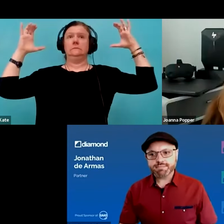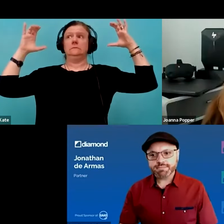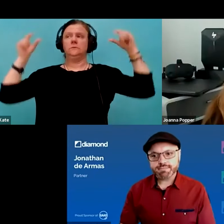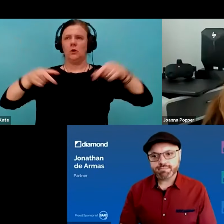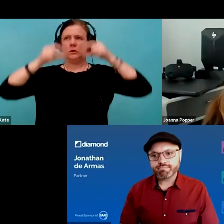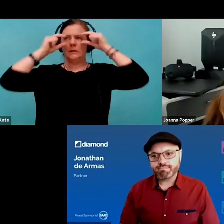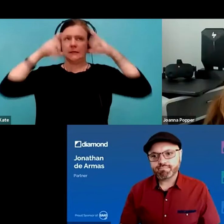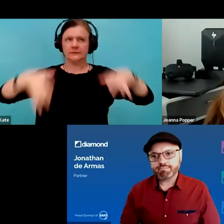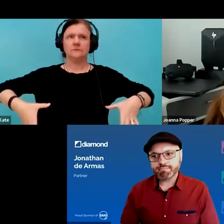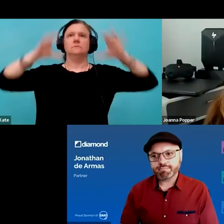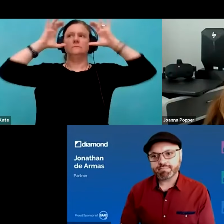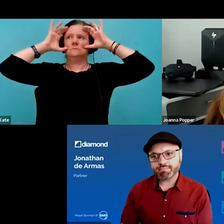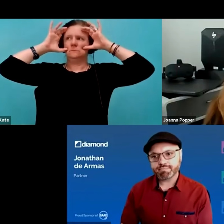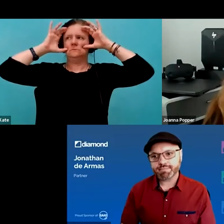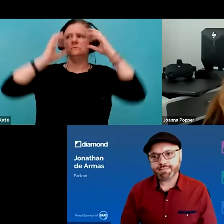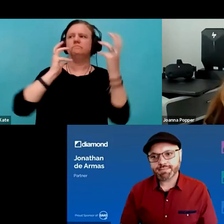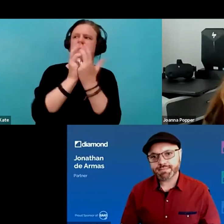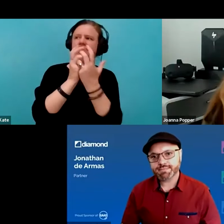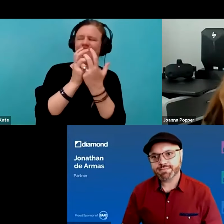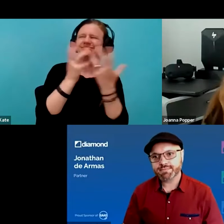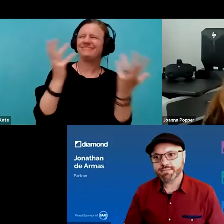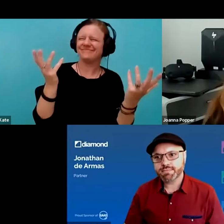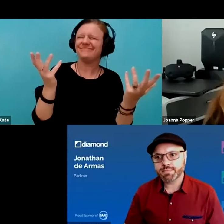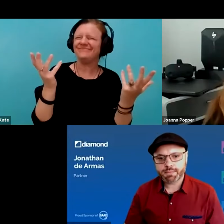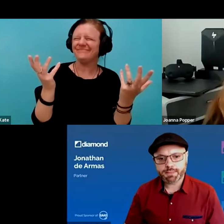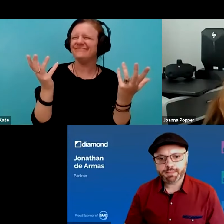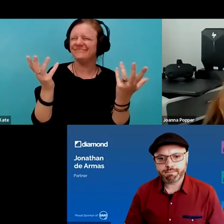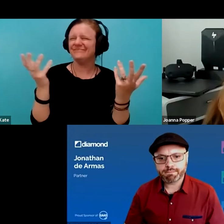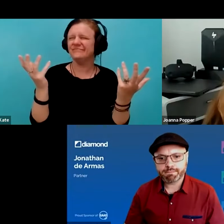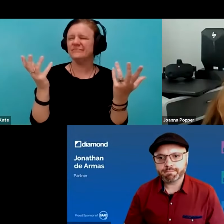That the glasses work. And so, you know, I think they're, you know, as I said,